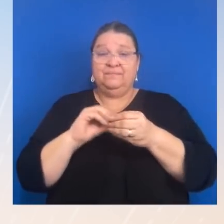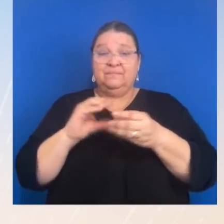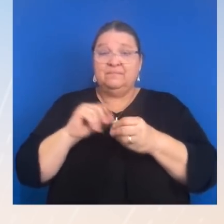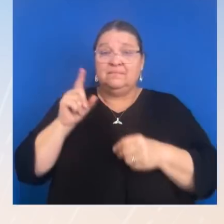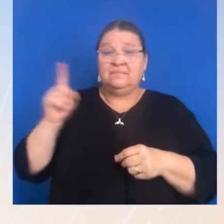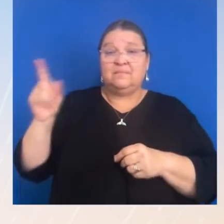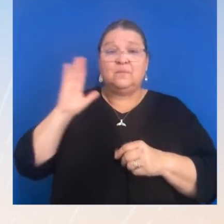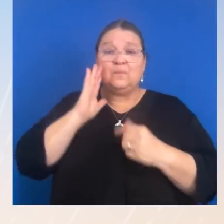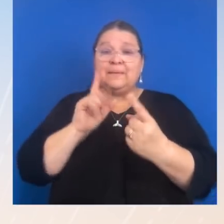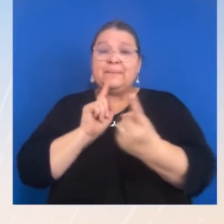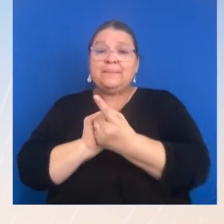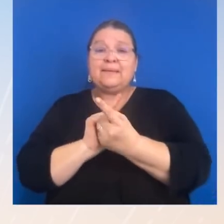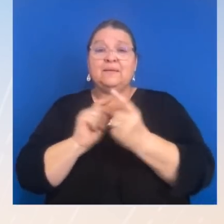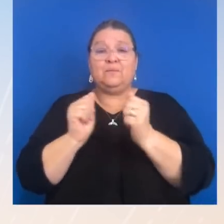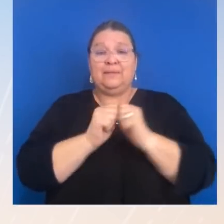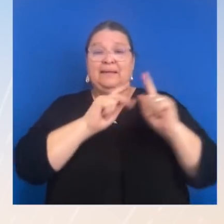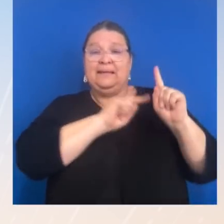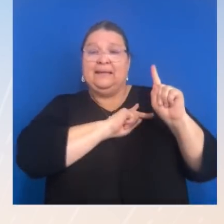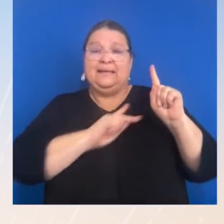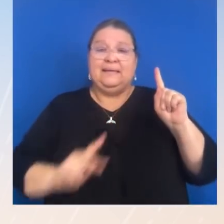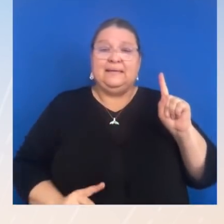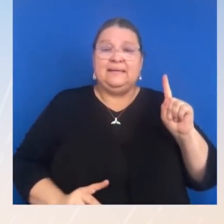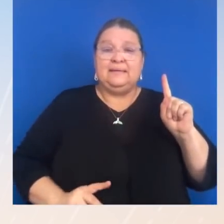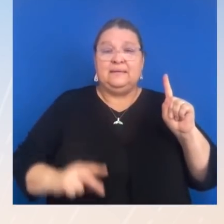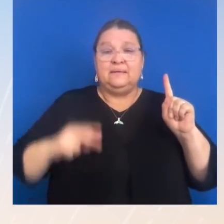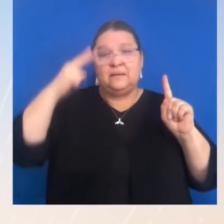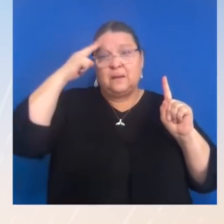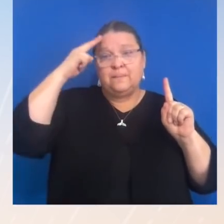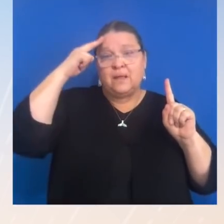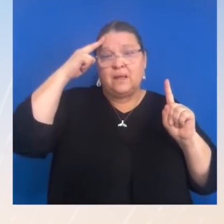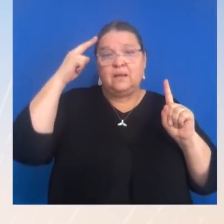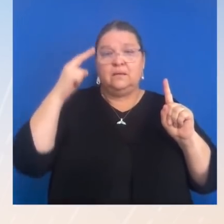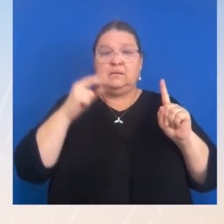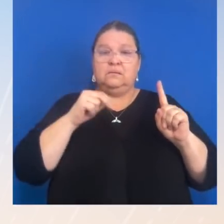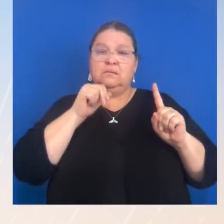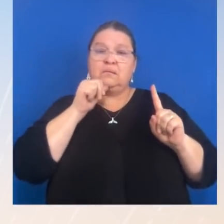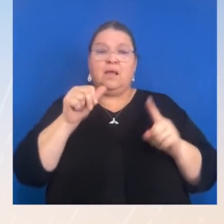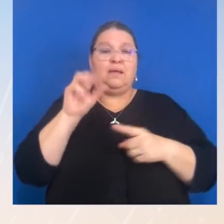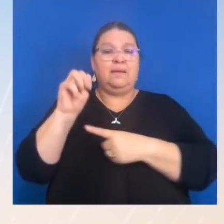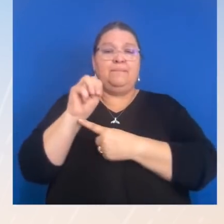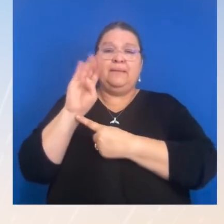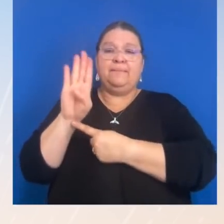Ms. Psaki: That report is inaccurate. So let me start there. The President did speak with the Saudi King